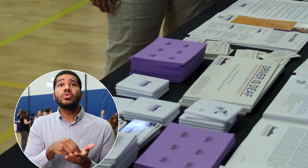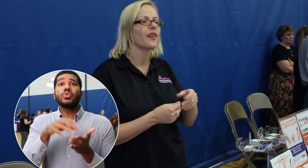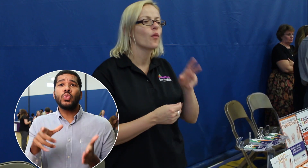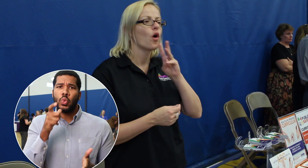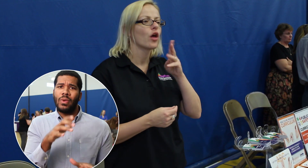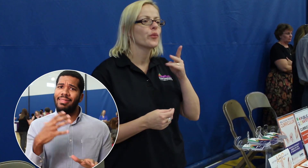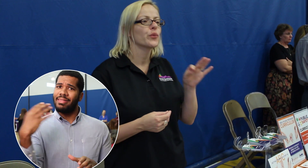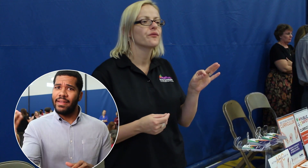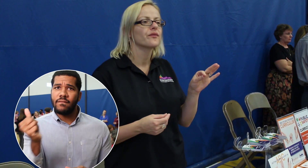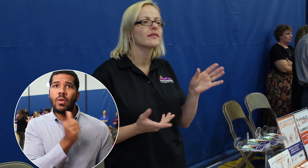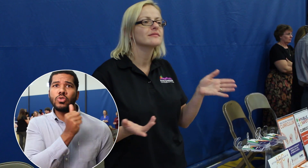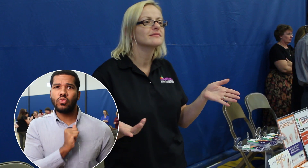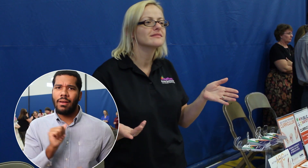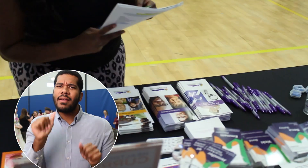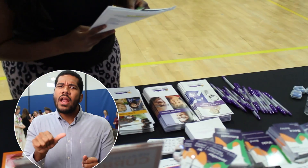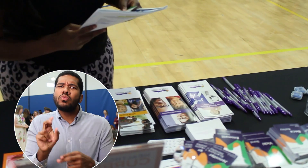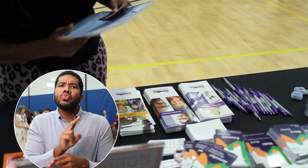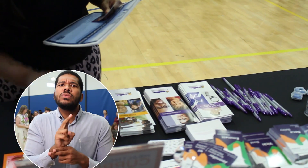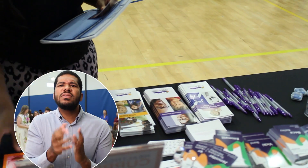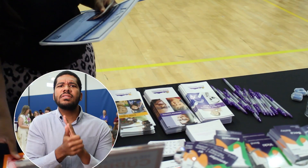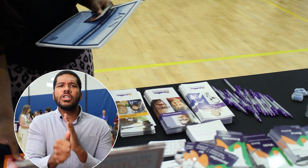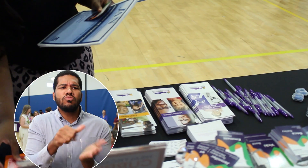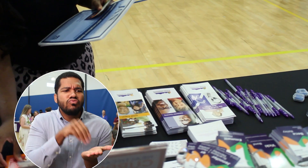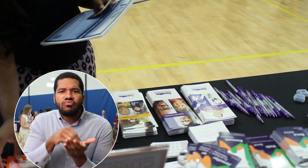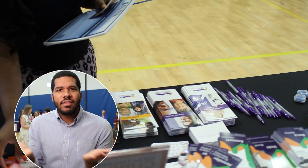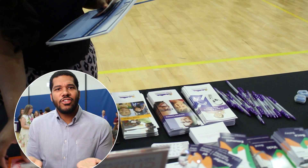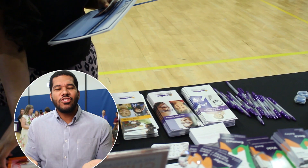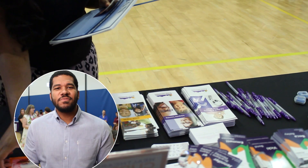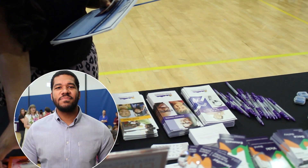students who leave Arizona can use the skills they learned here.